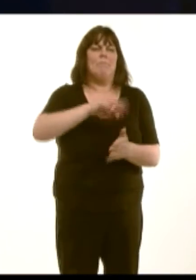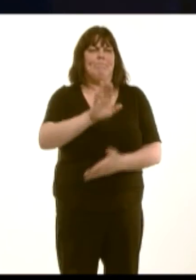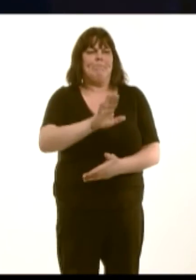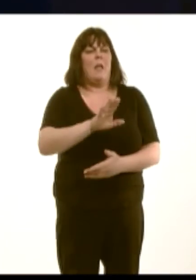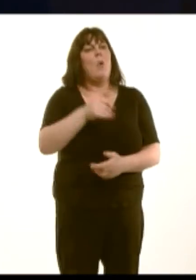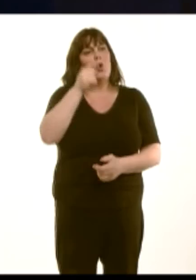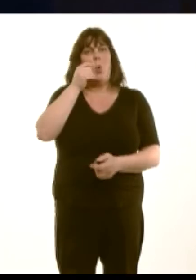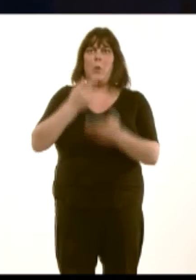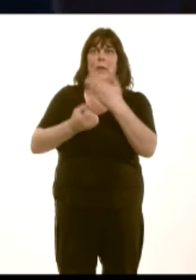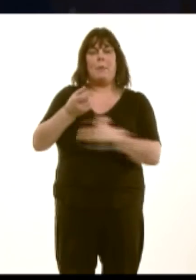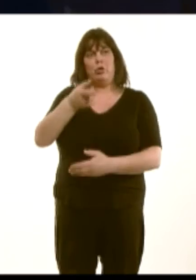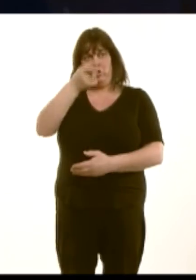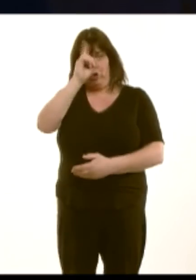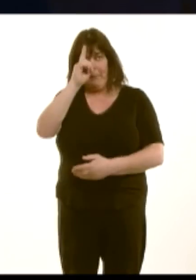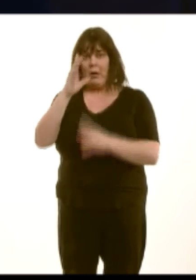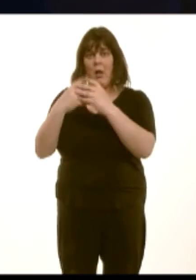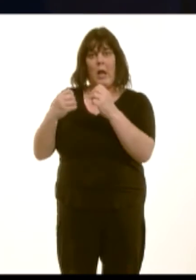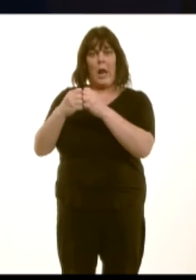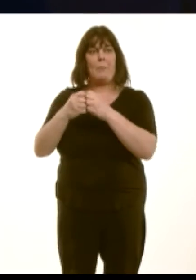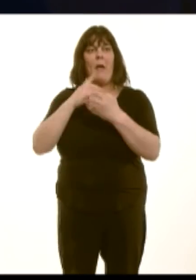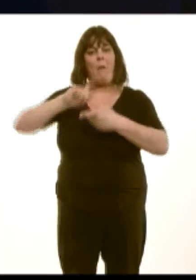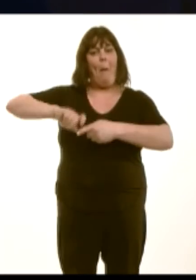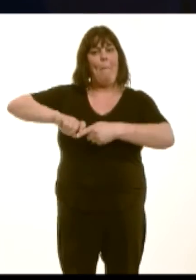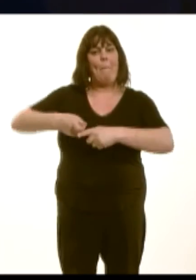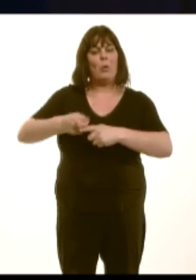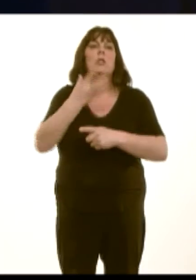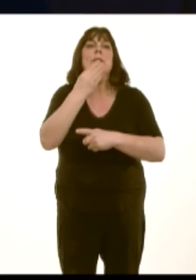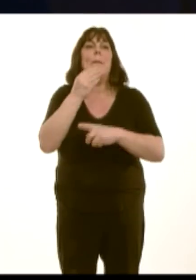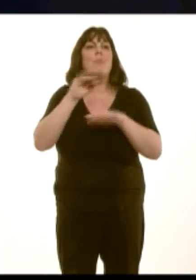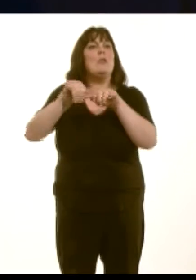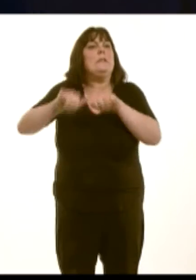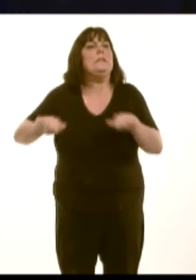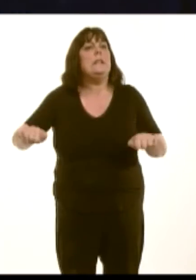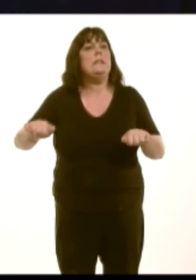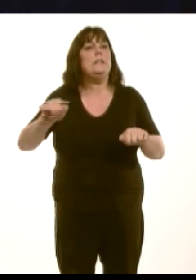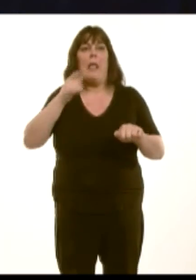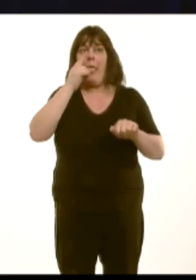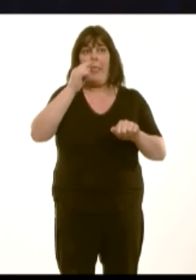in German clubs they do bolt on temporary seats on terraces, and they remove crush barriers,